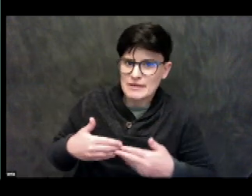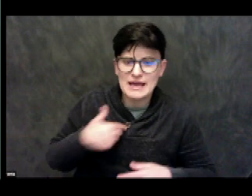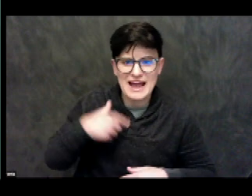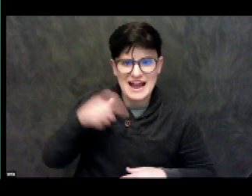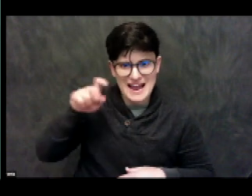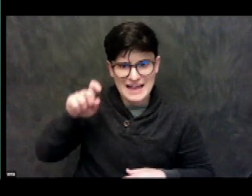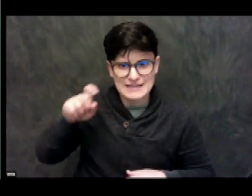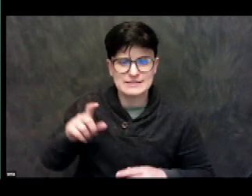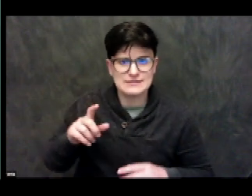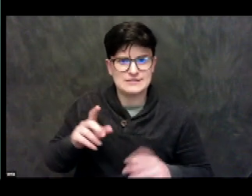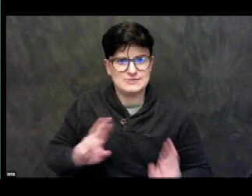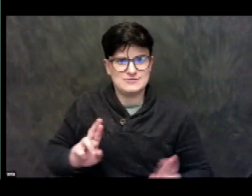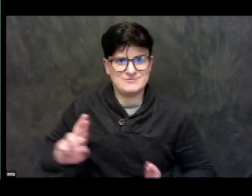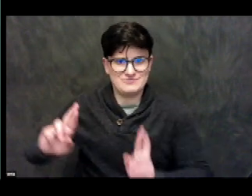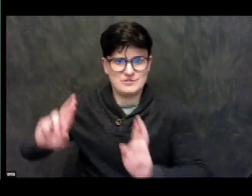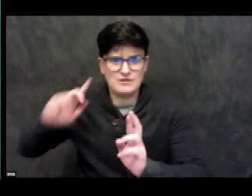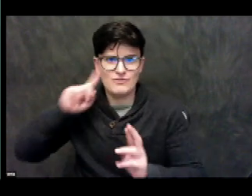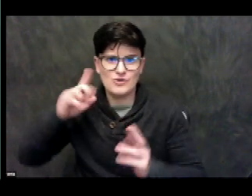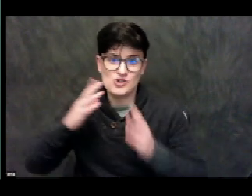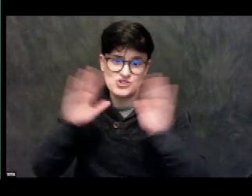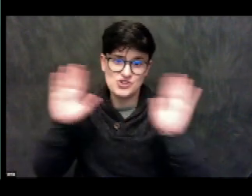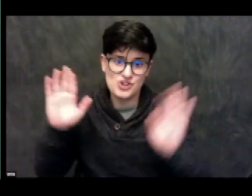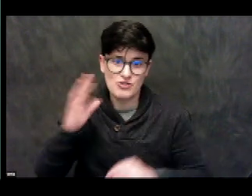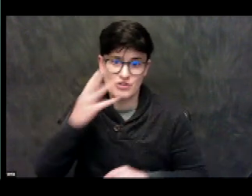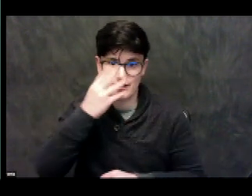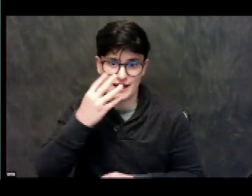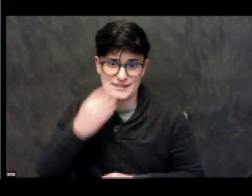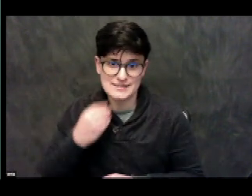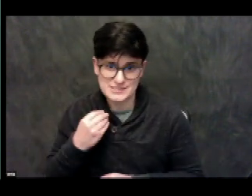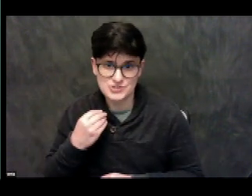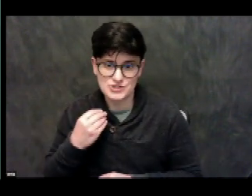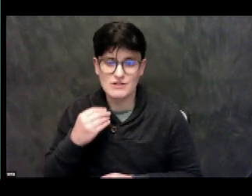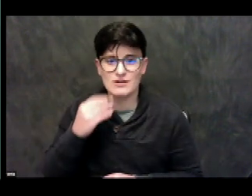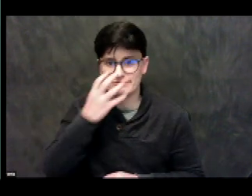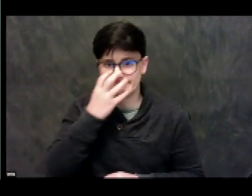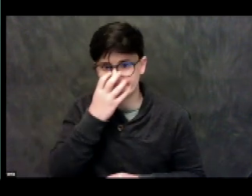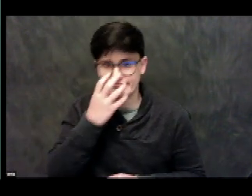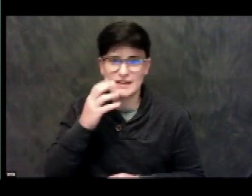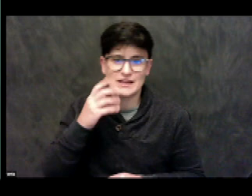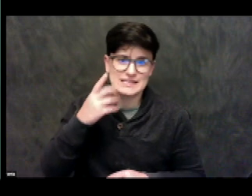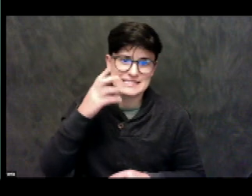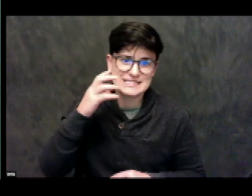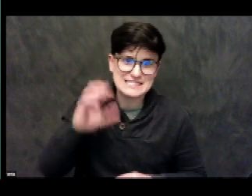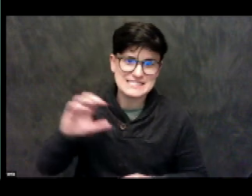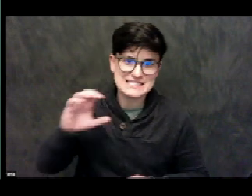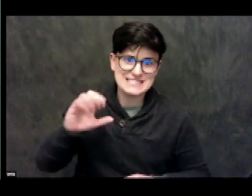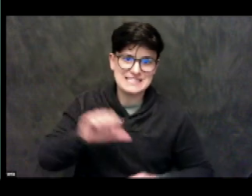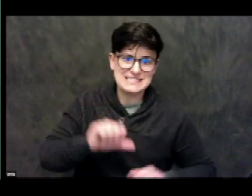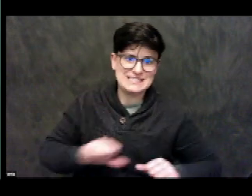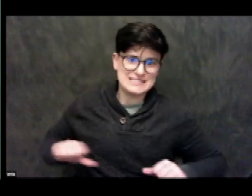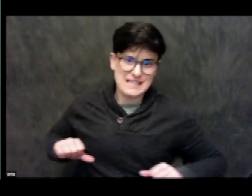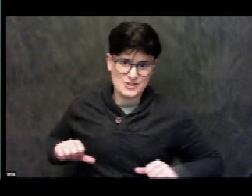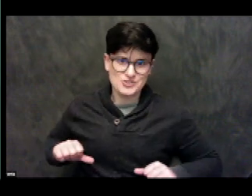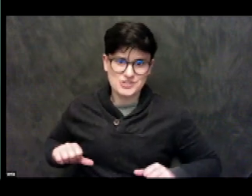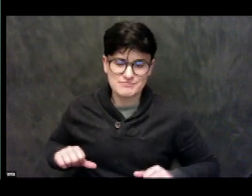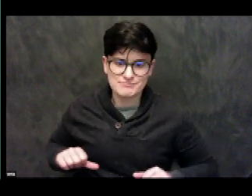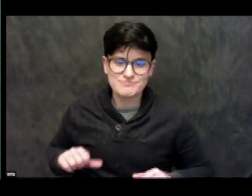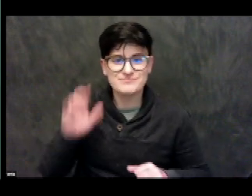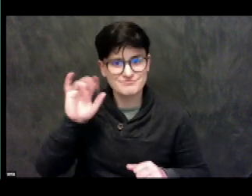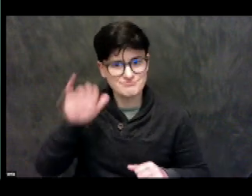general anesthesia to have the C section and that's what I did.